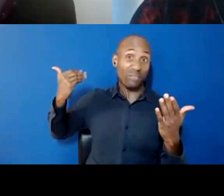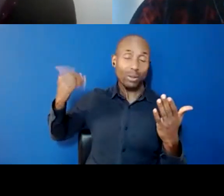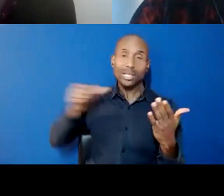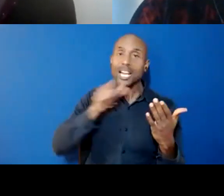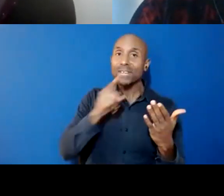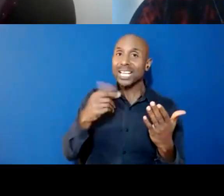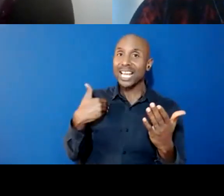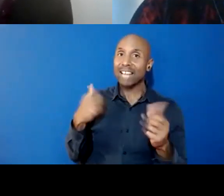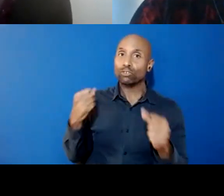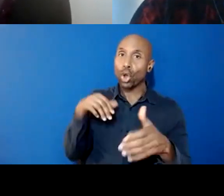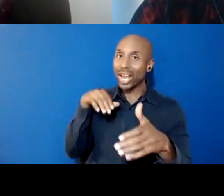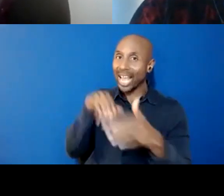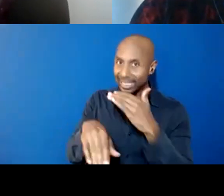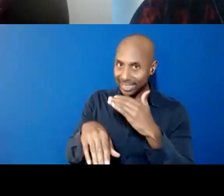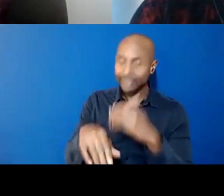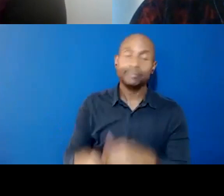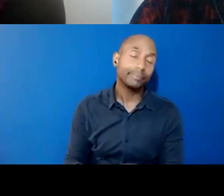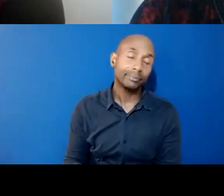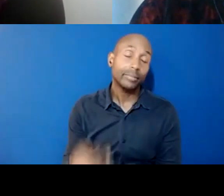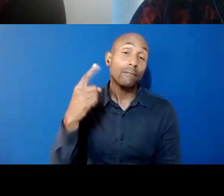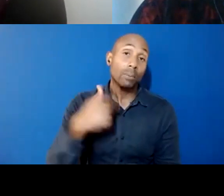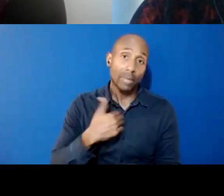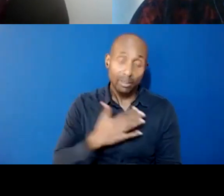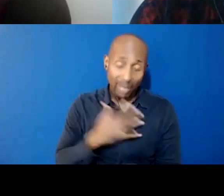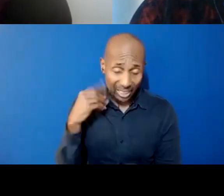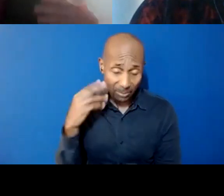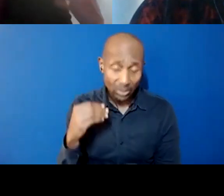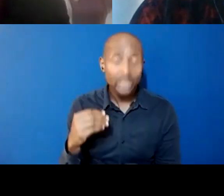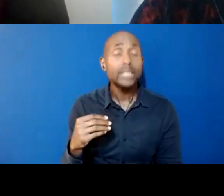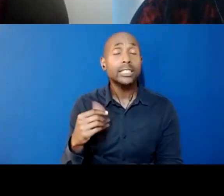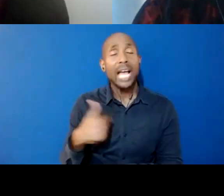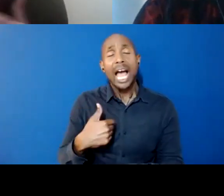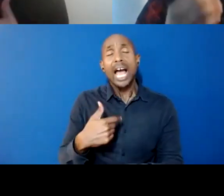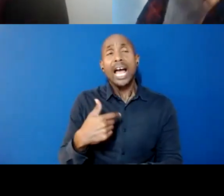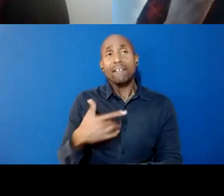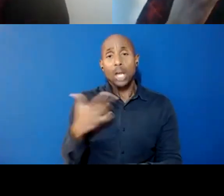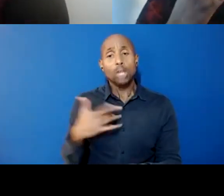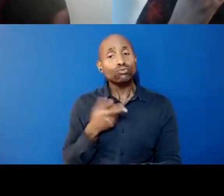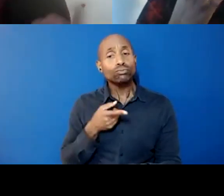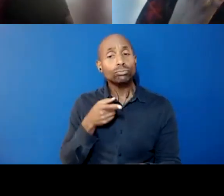I think that is what my experience was, is that this was a way for me to develop professionally